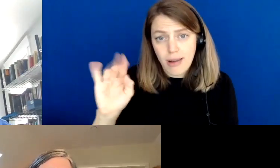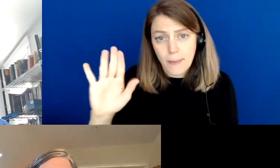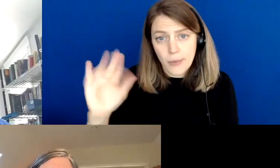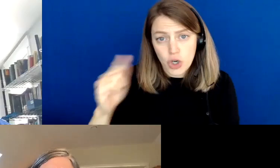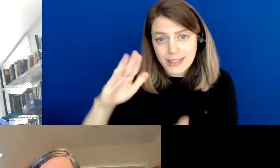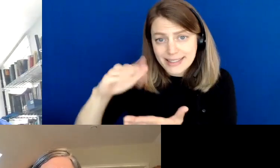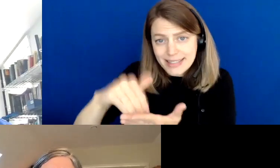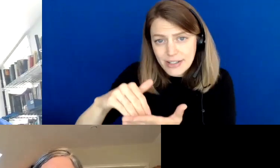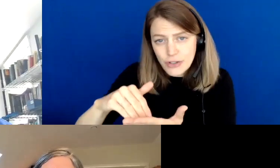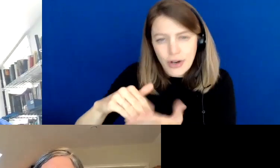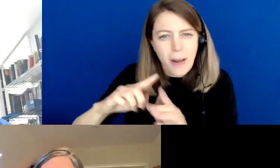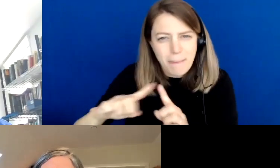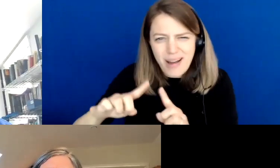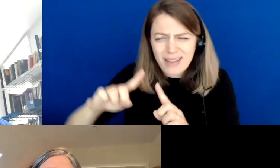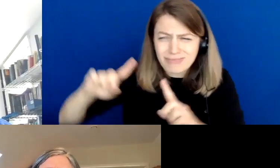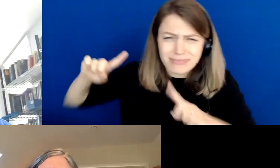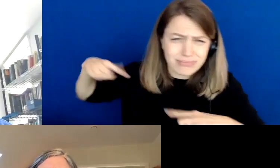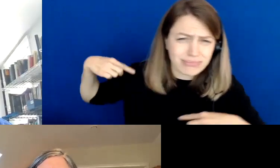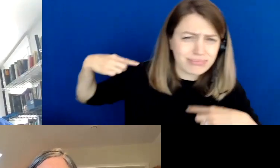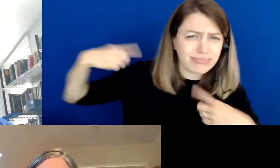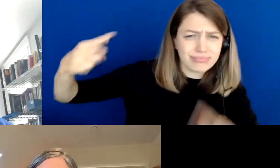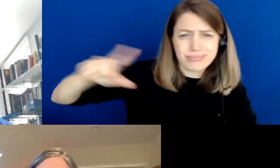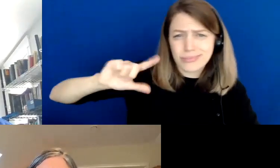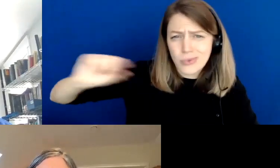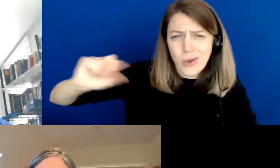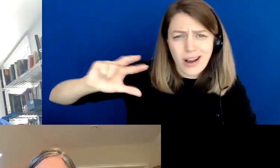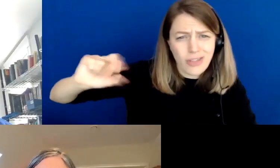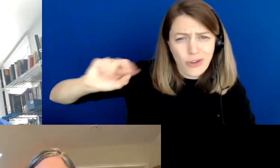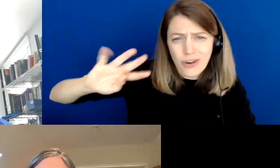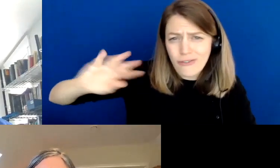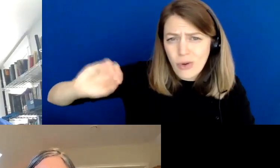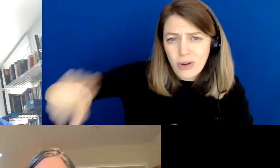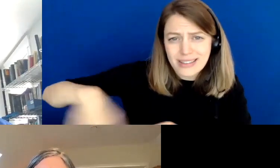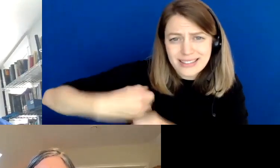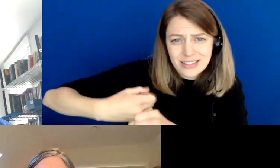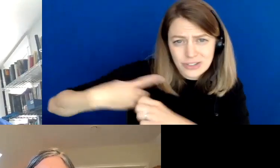decades-long process of working to close